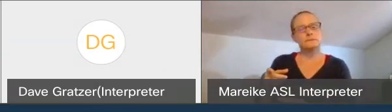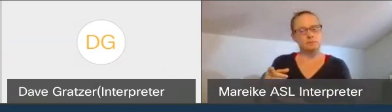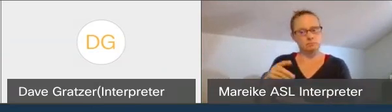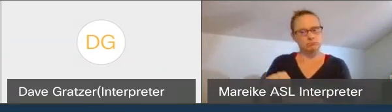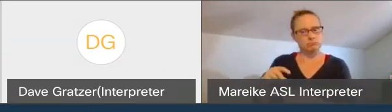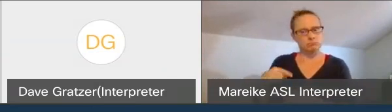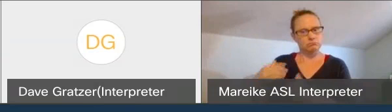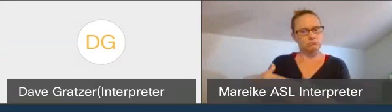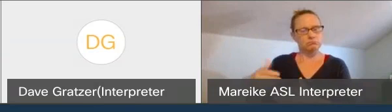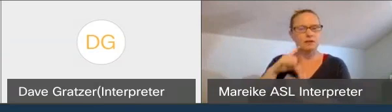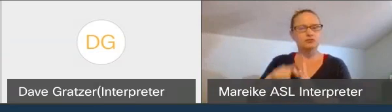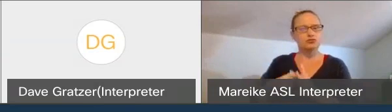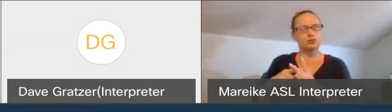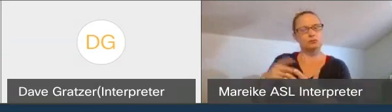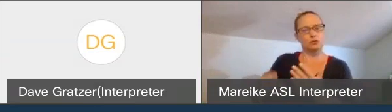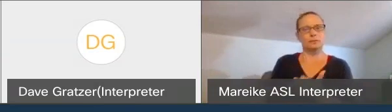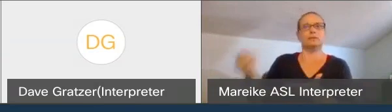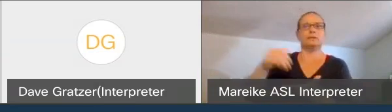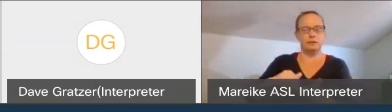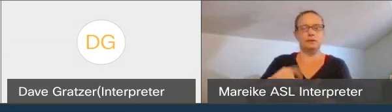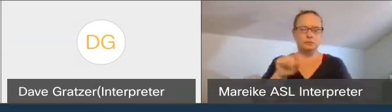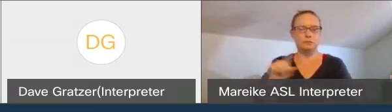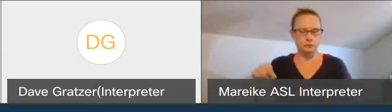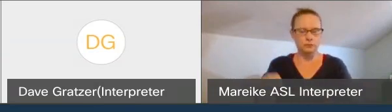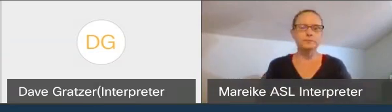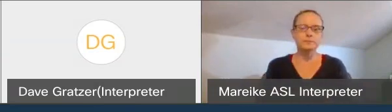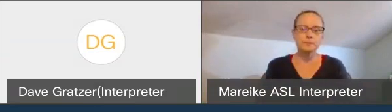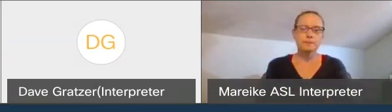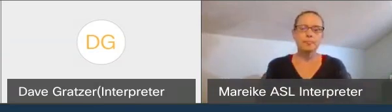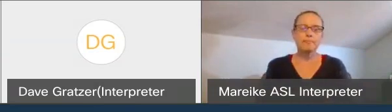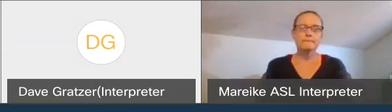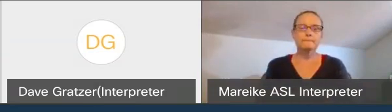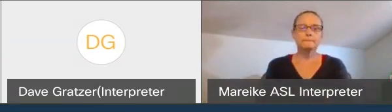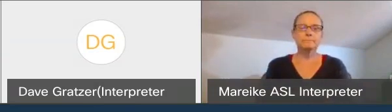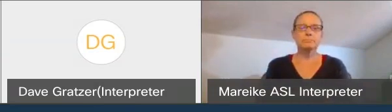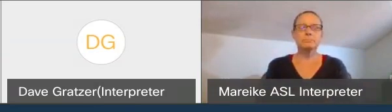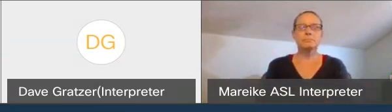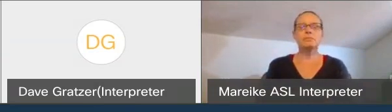of starting up the program again in 2020, so one audience member wanted to know